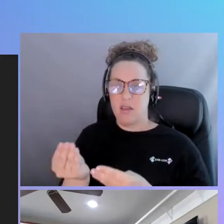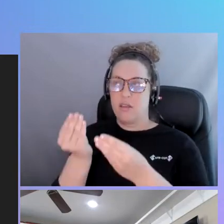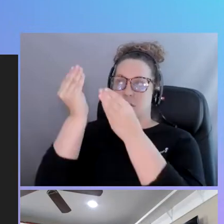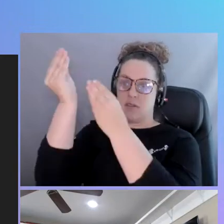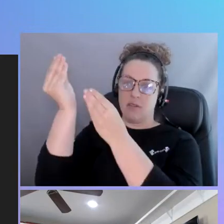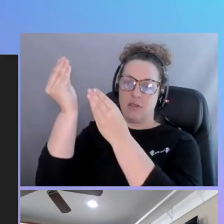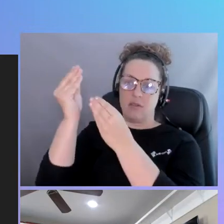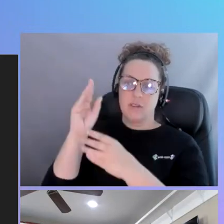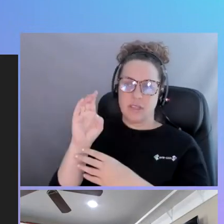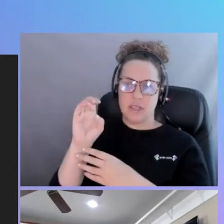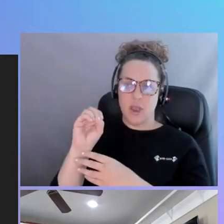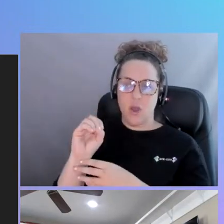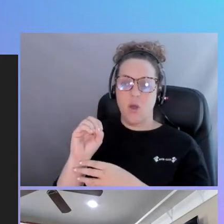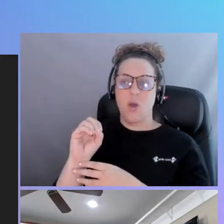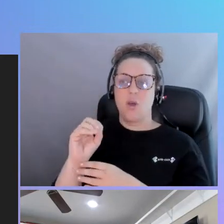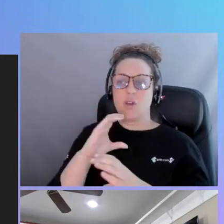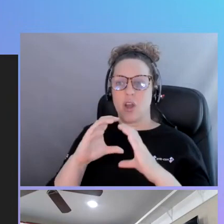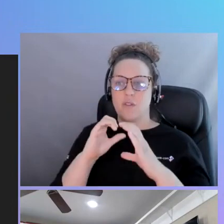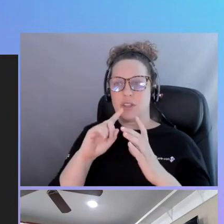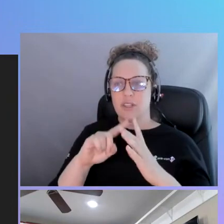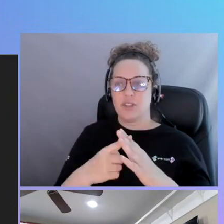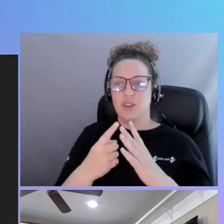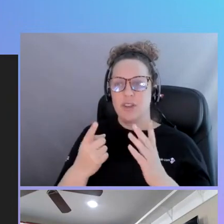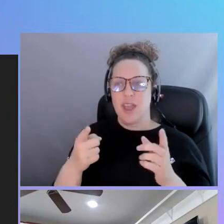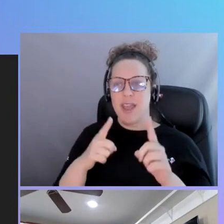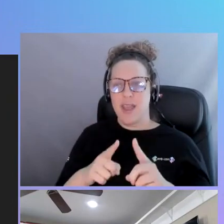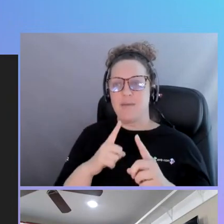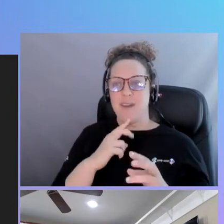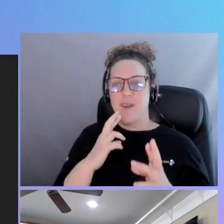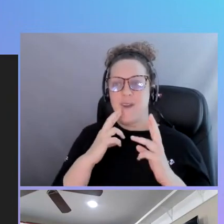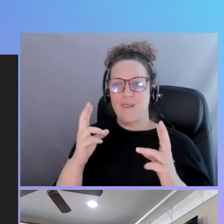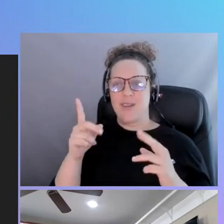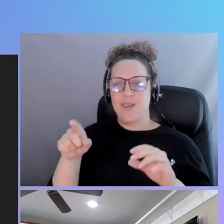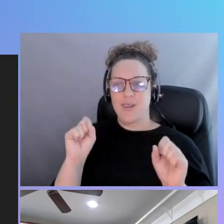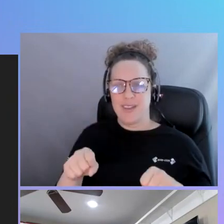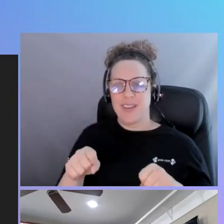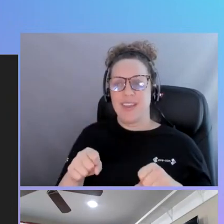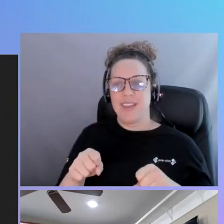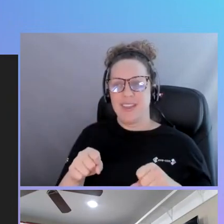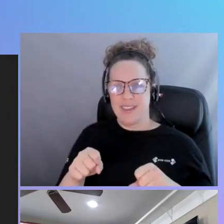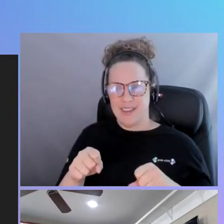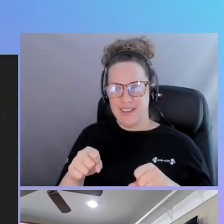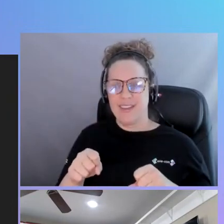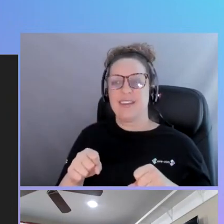CEO. Conversations can start to happen and hopefully you can get